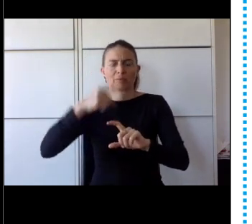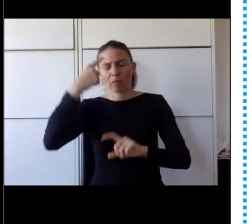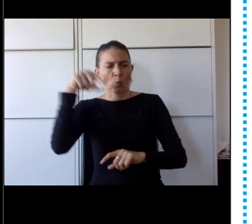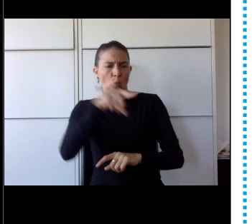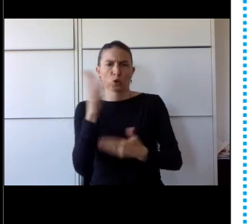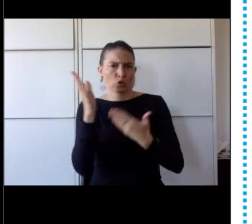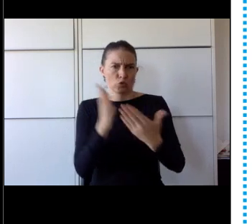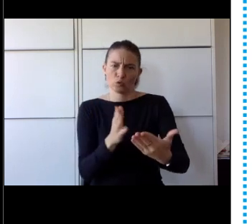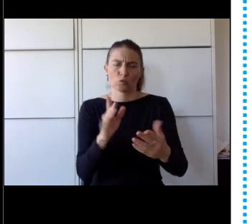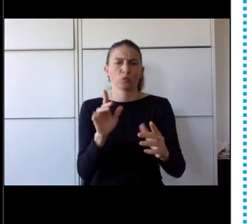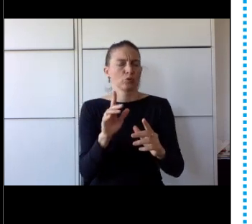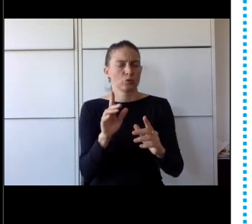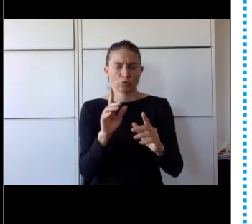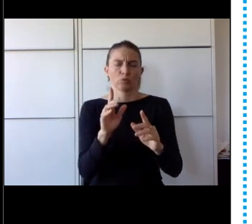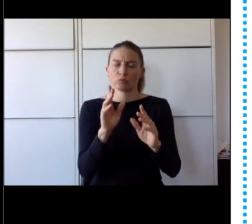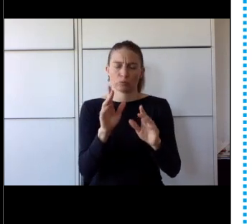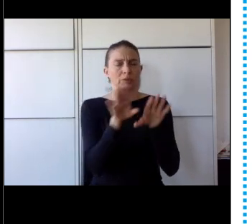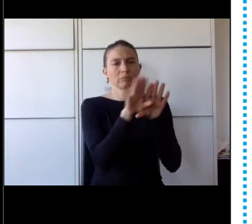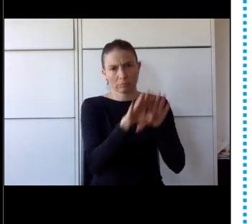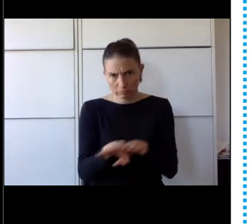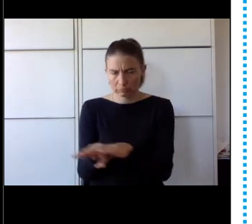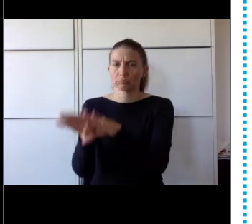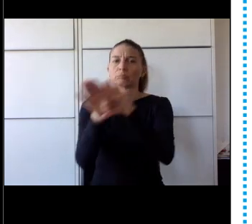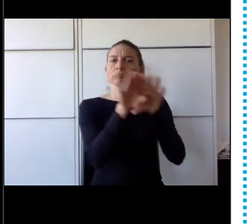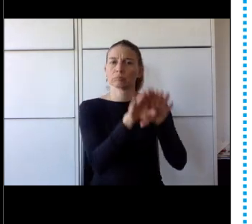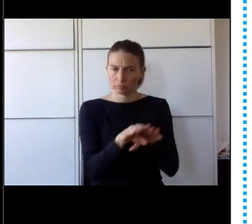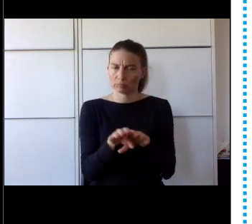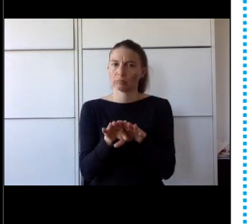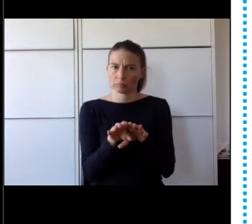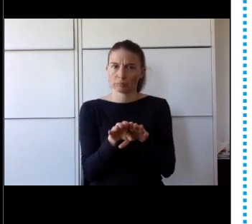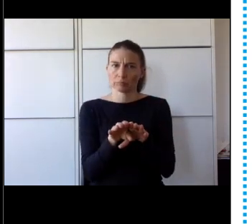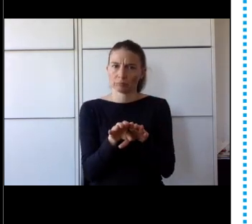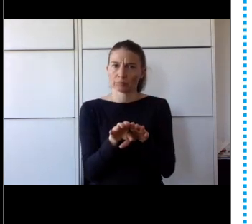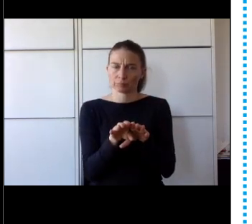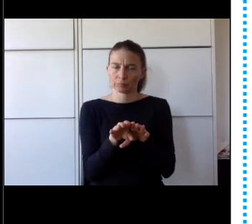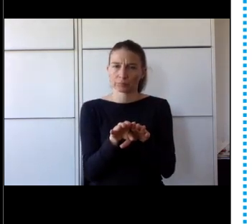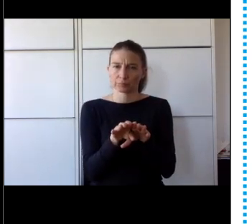And this should also come when total conversation services